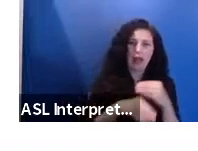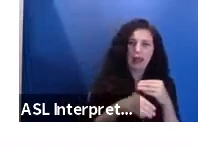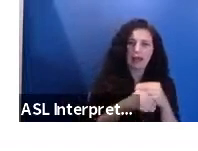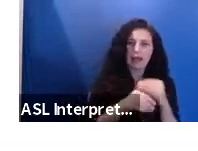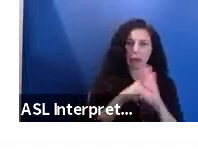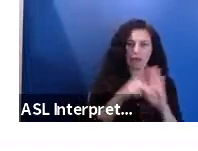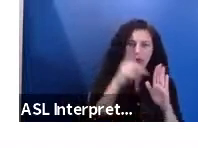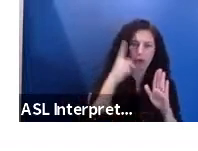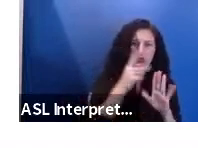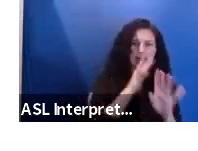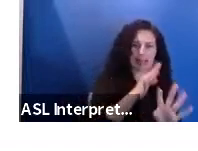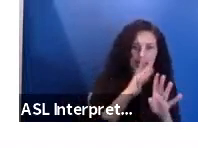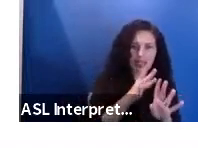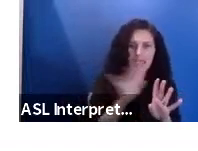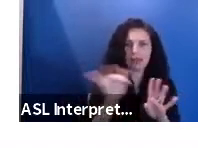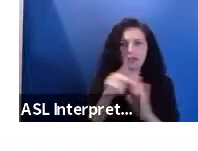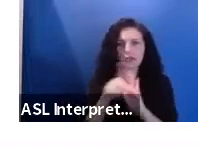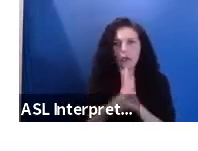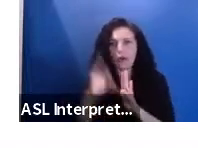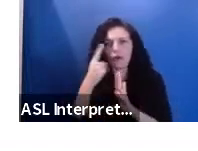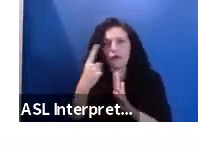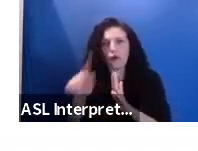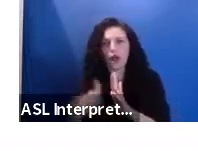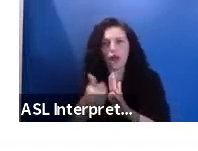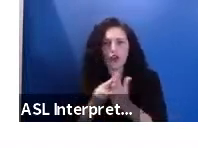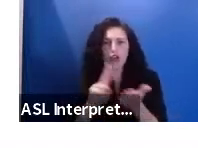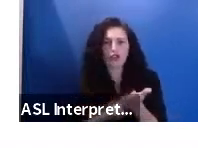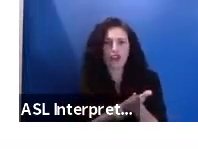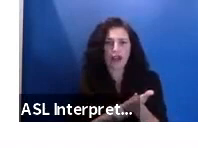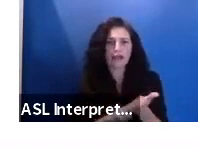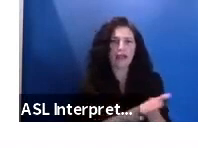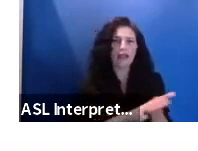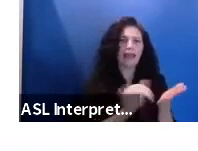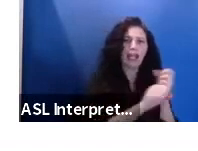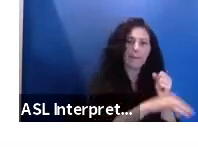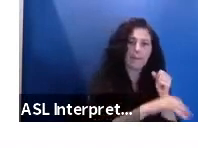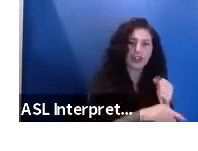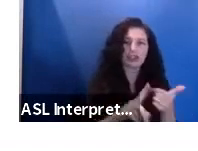including protocols for other contract areas, such as commercials, music, et cetera,